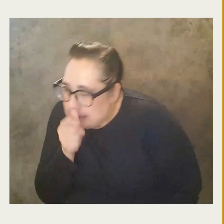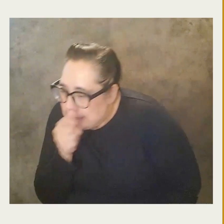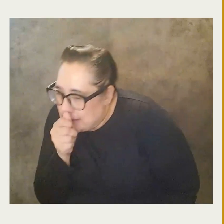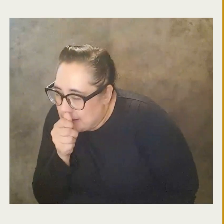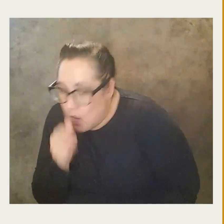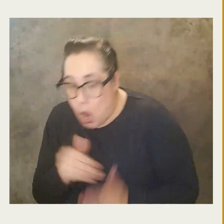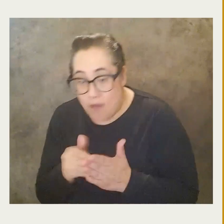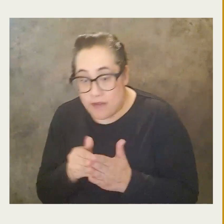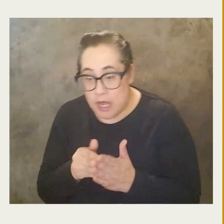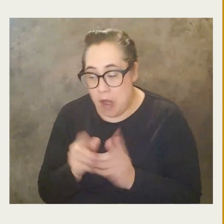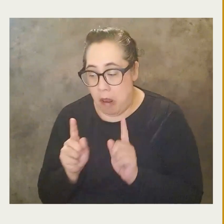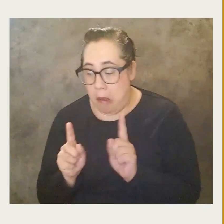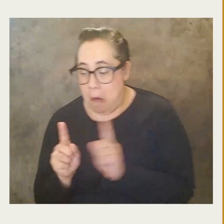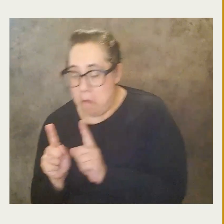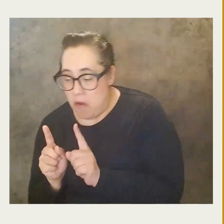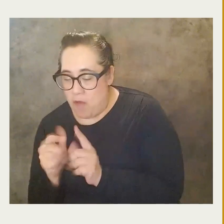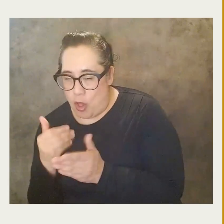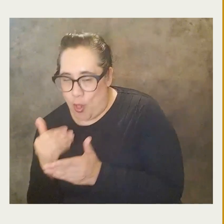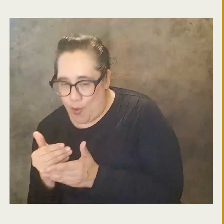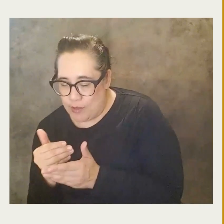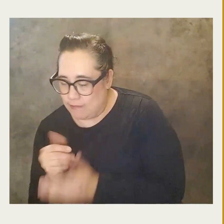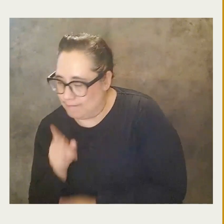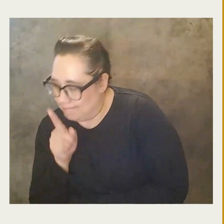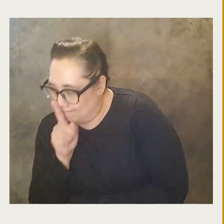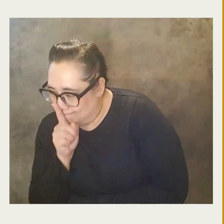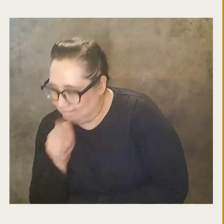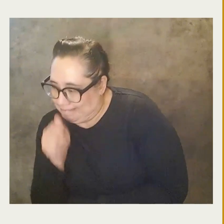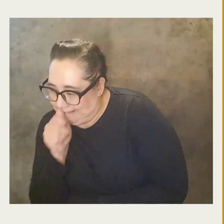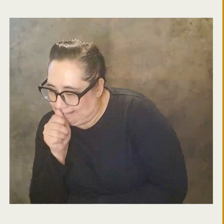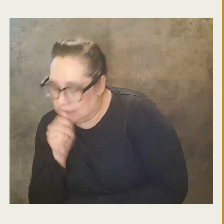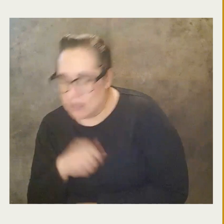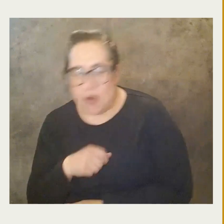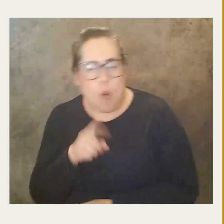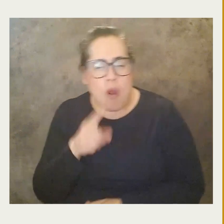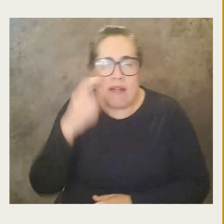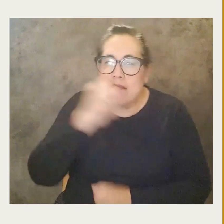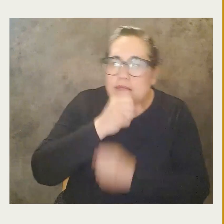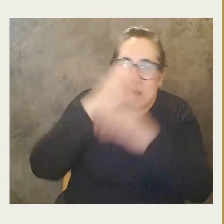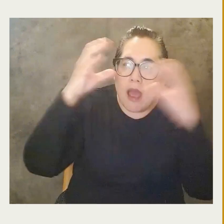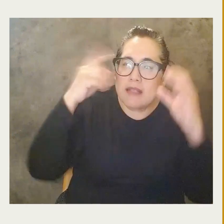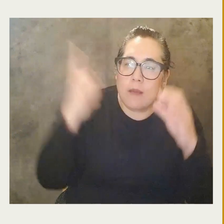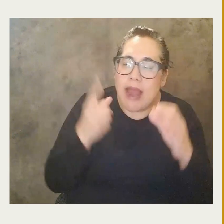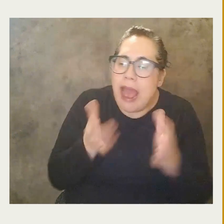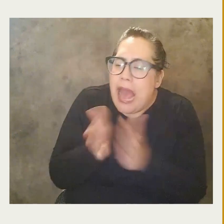They often move closer. Think about someone asking for a favor discreetly.